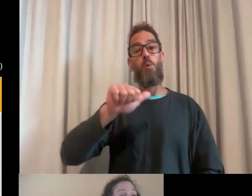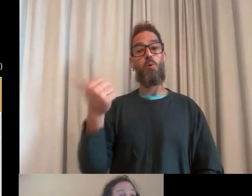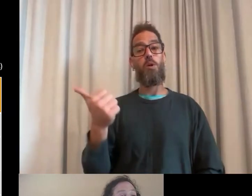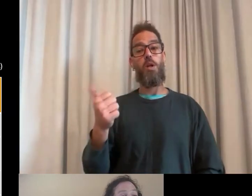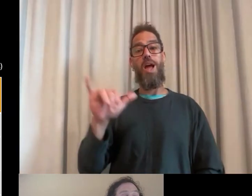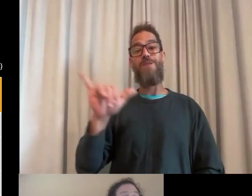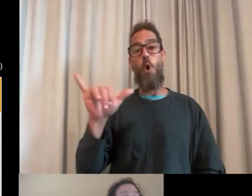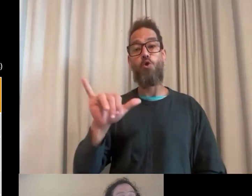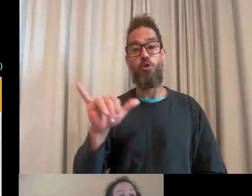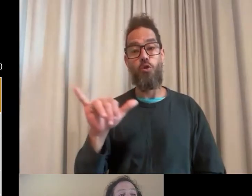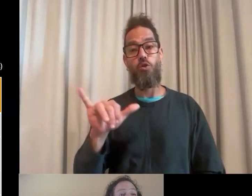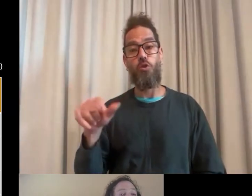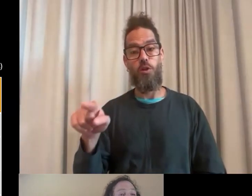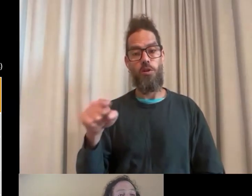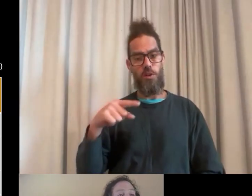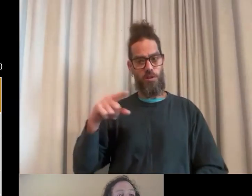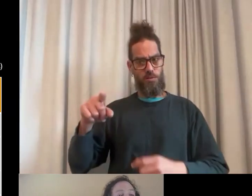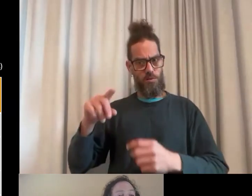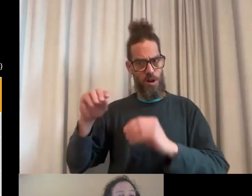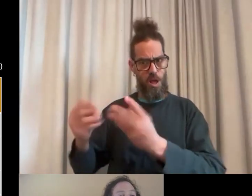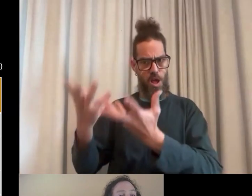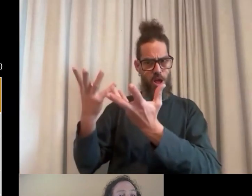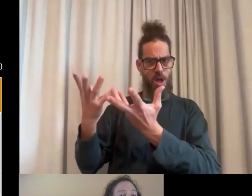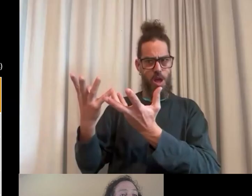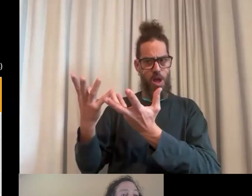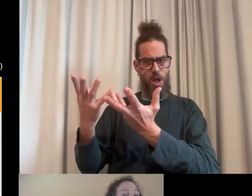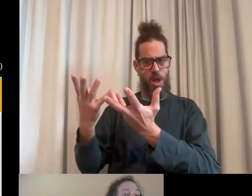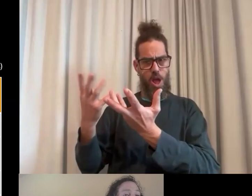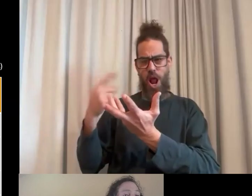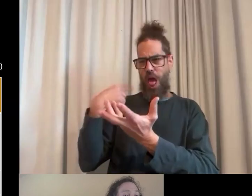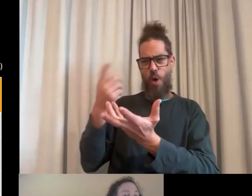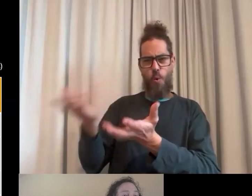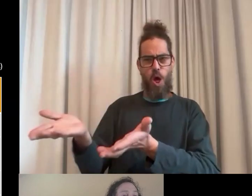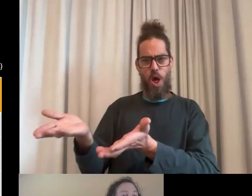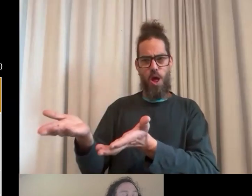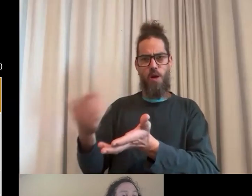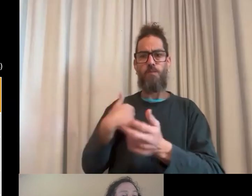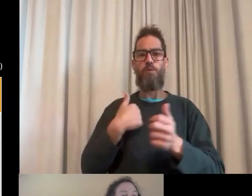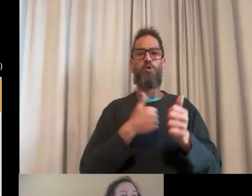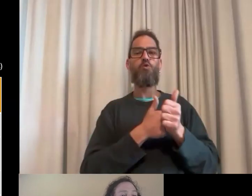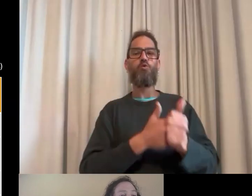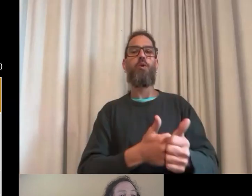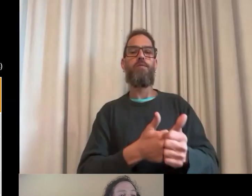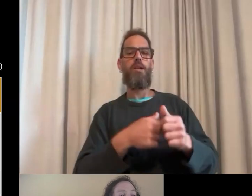Yvonne Terry has a question. What is a compliant accessibility statement implementation look like?